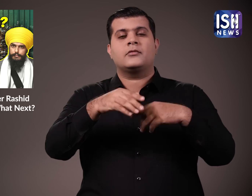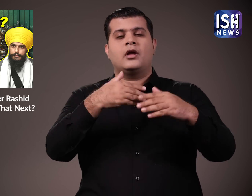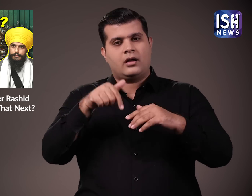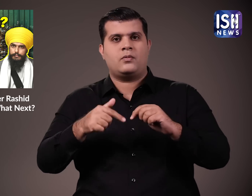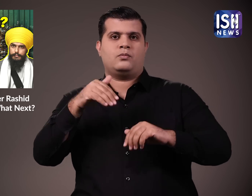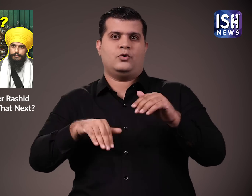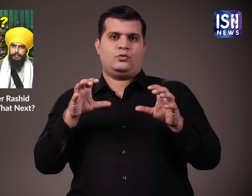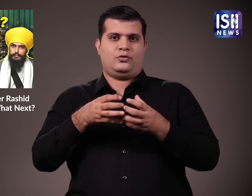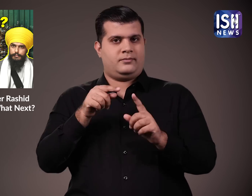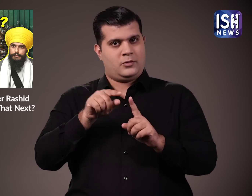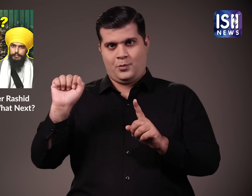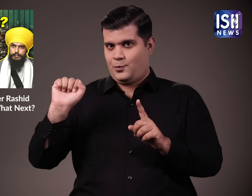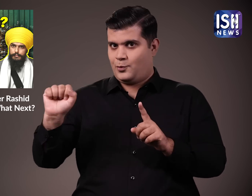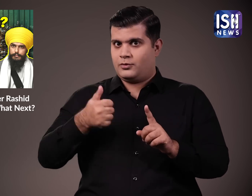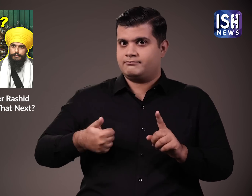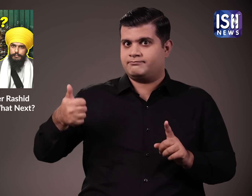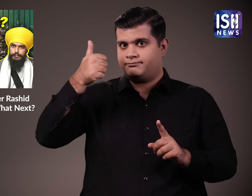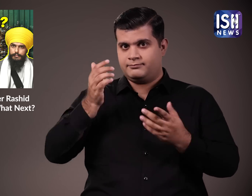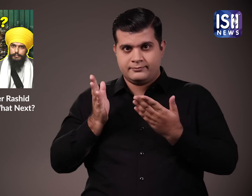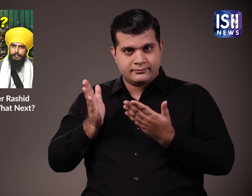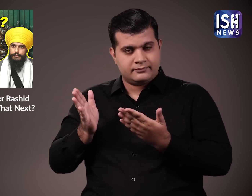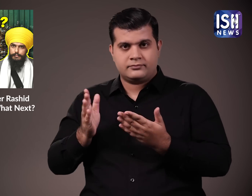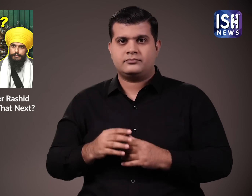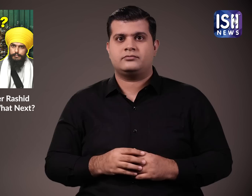Now Singh is the Chief of Waris Punjab De.